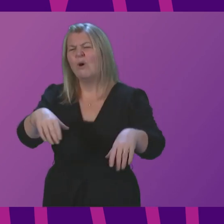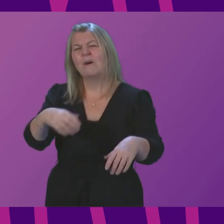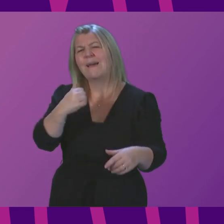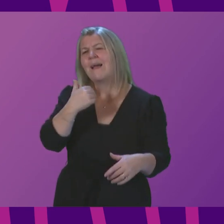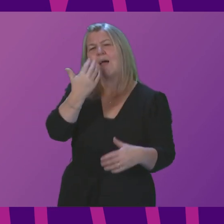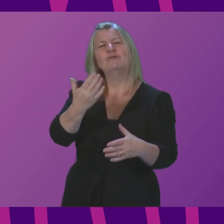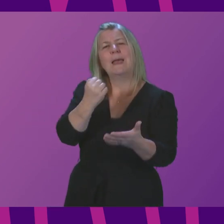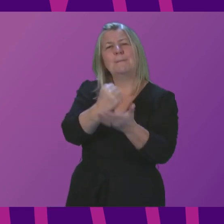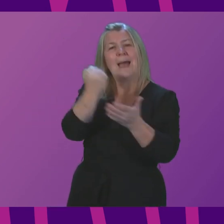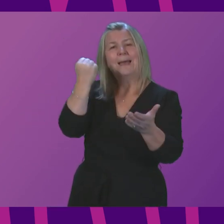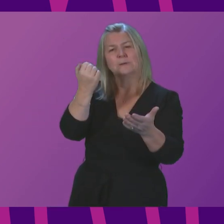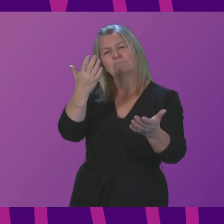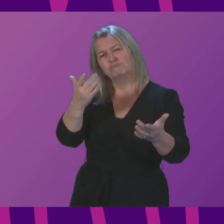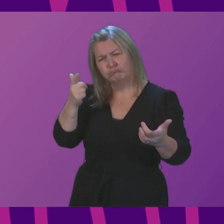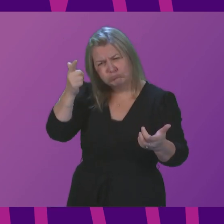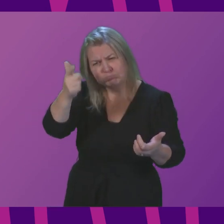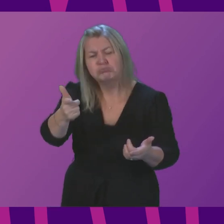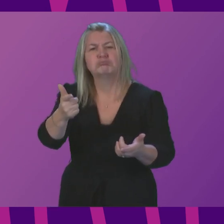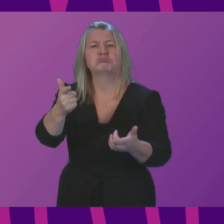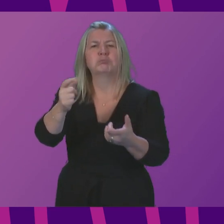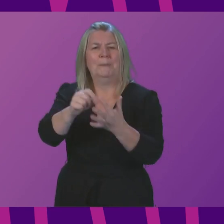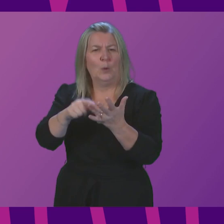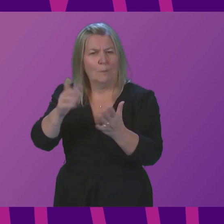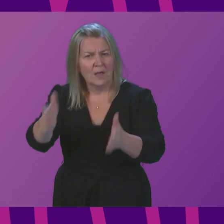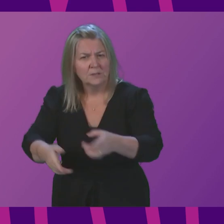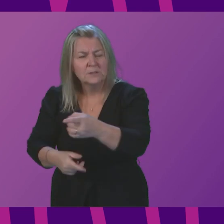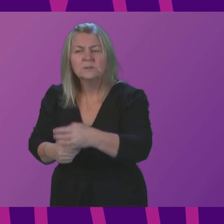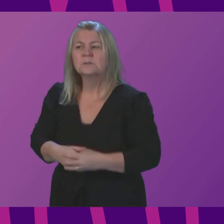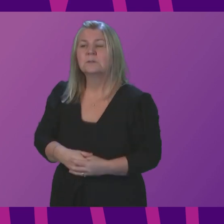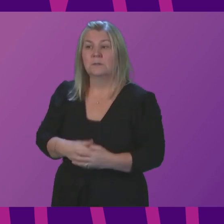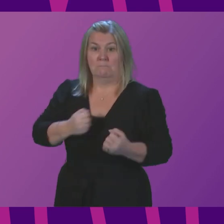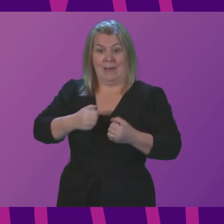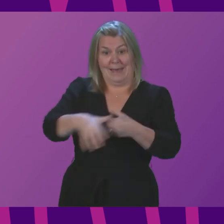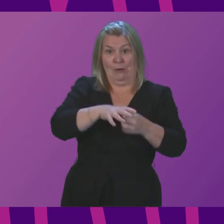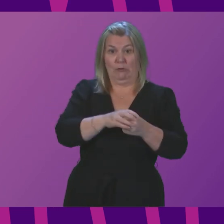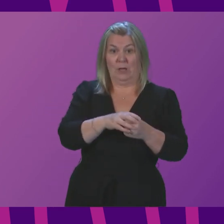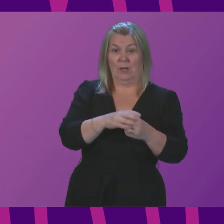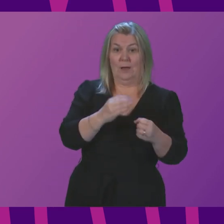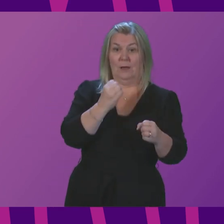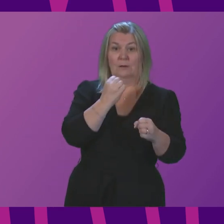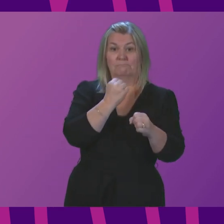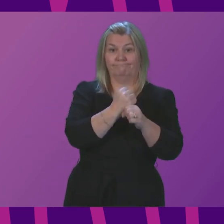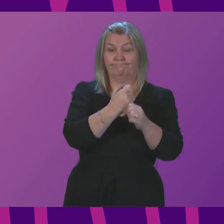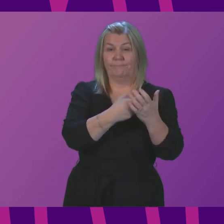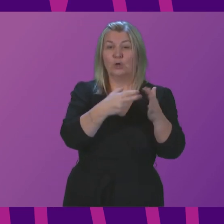instead. However, we are now losing many post offices, too. In my region alone, we have lost post offices in Greenock, Irvine, Port Glasgow and Wemyss Bay.